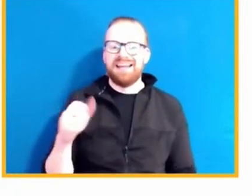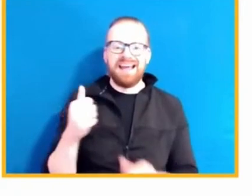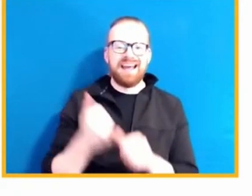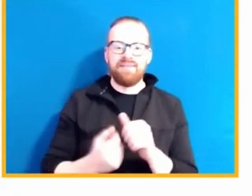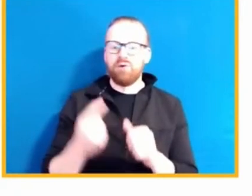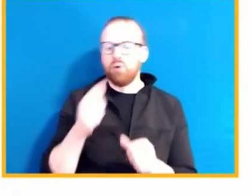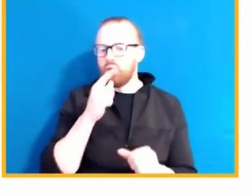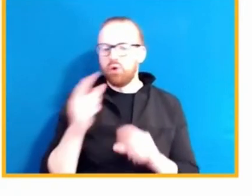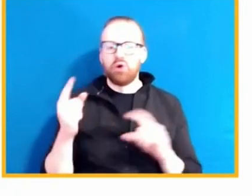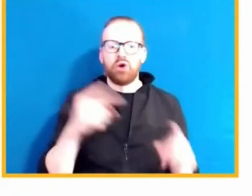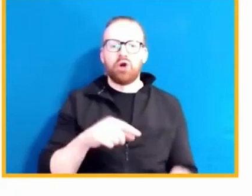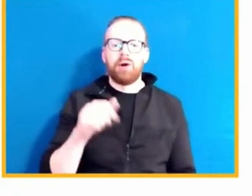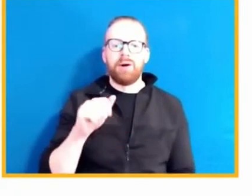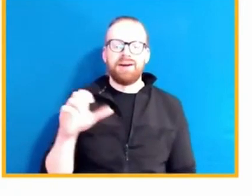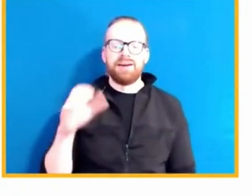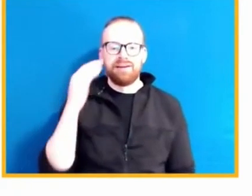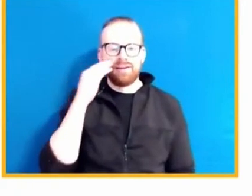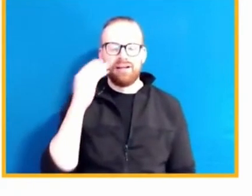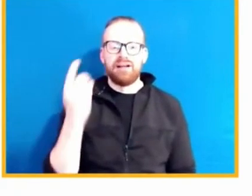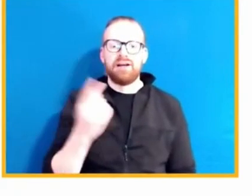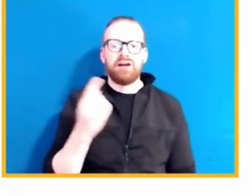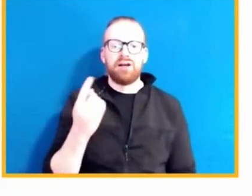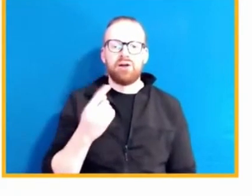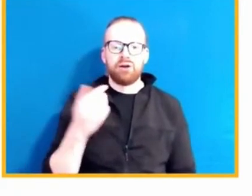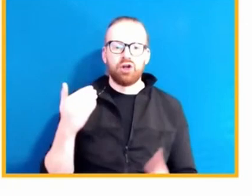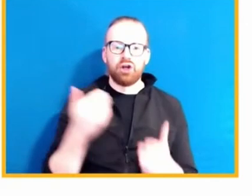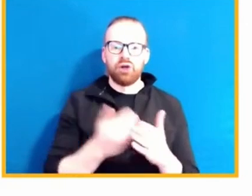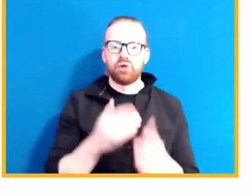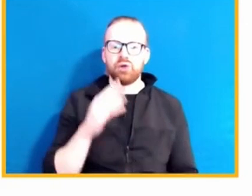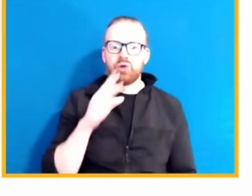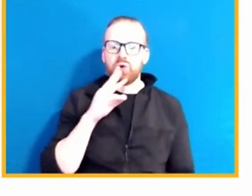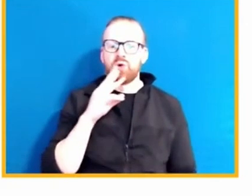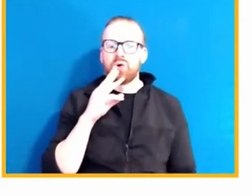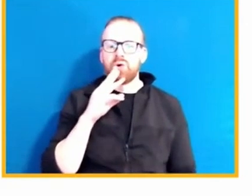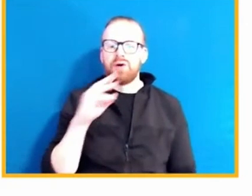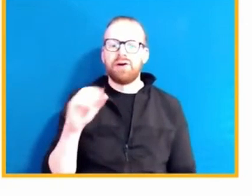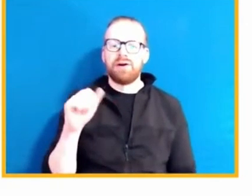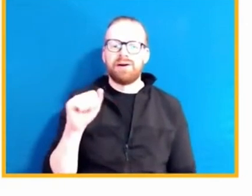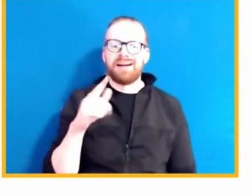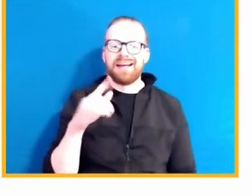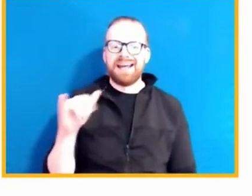been to Anthrocon before knows that we're always by the waterfront of the Allegheny River in